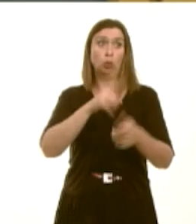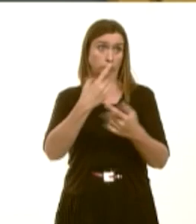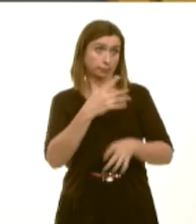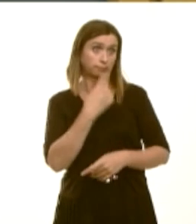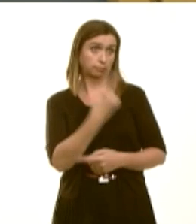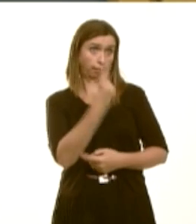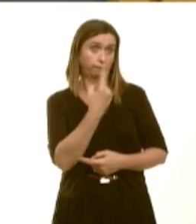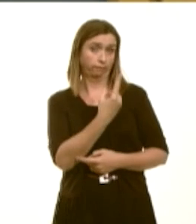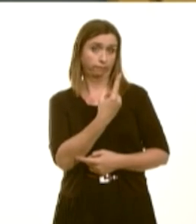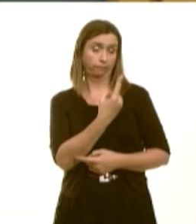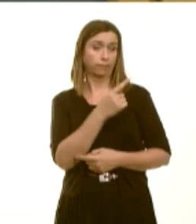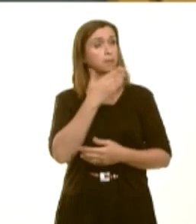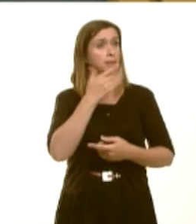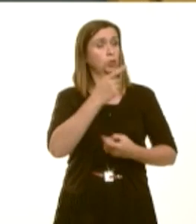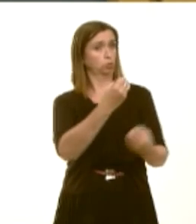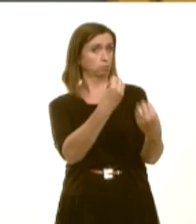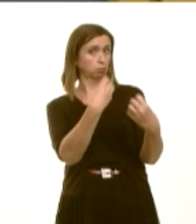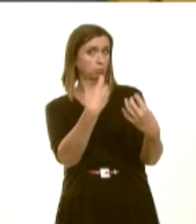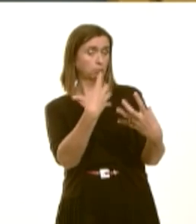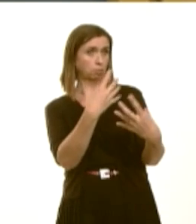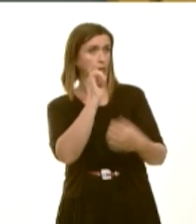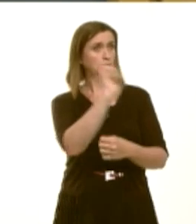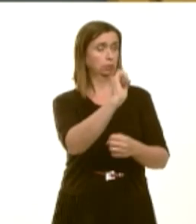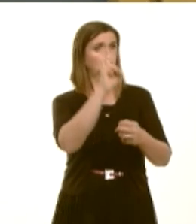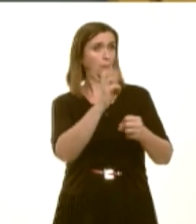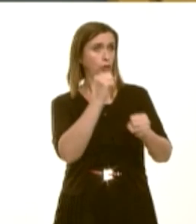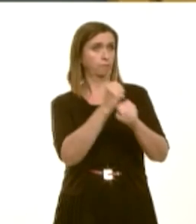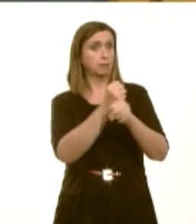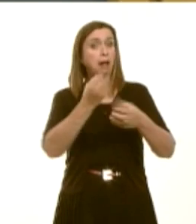update the Assembly on any plans the Welsh Government may have in this regard, please?